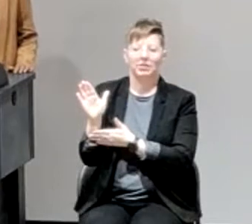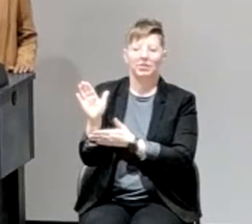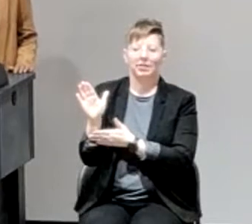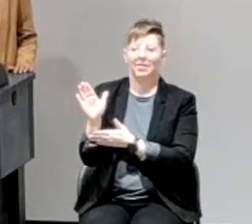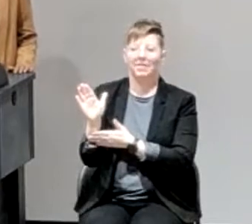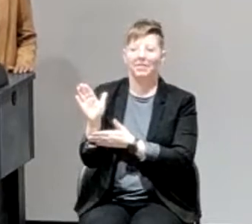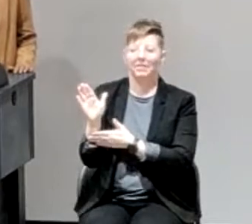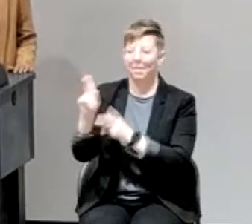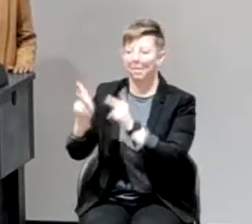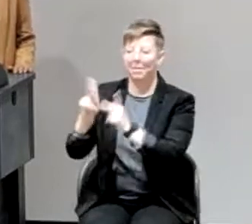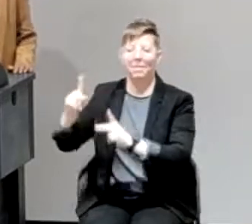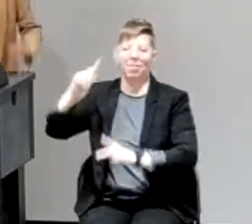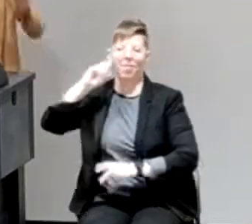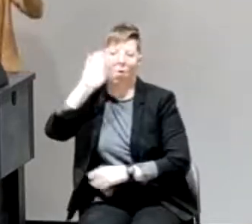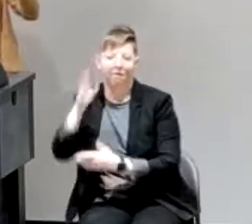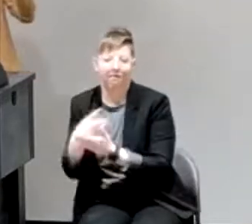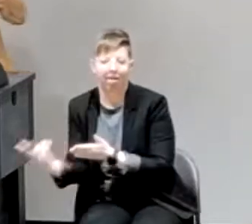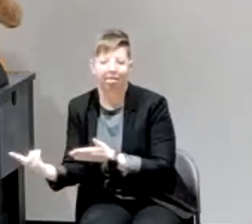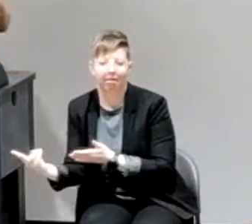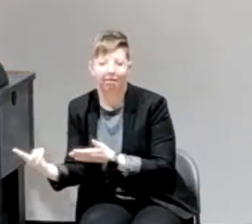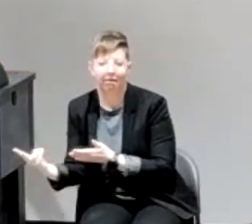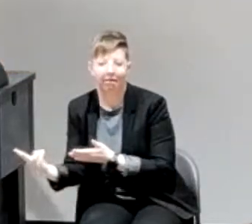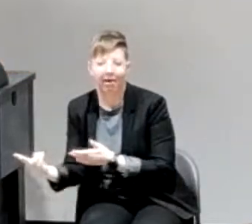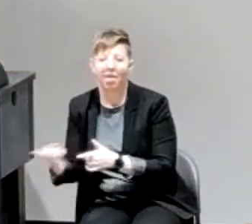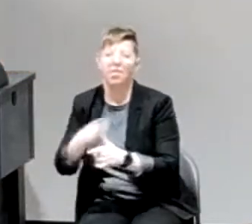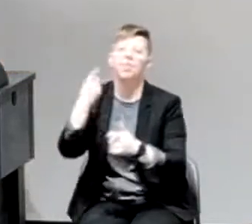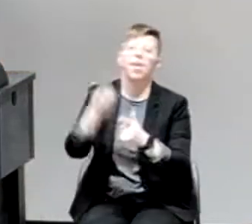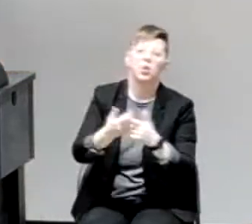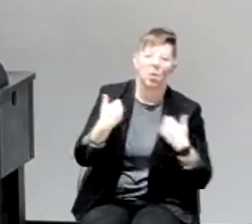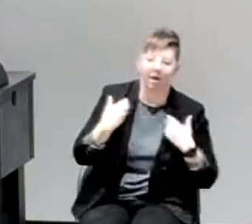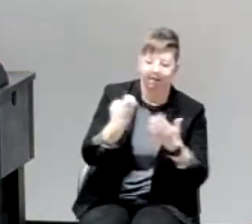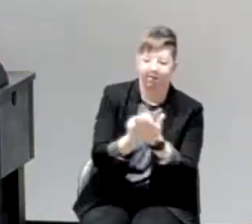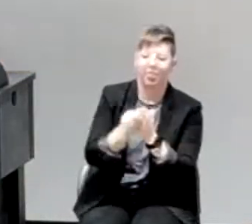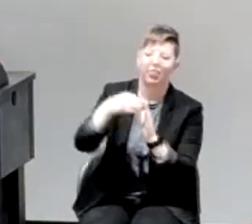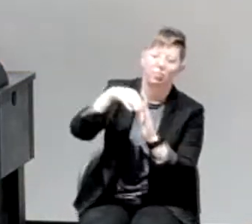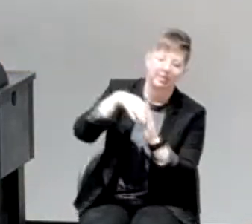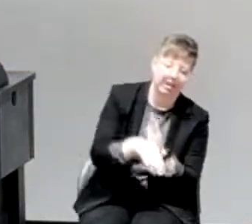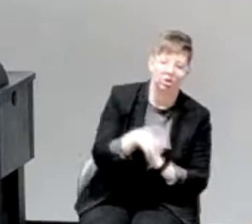whole bunch of scrappy folks with scorpions in the Decemberer that just through